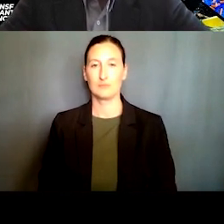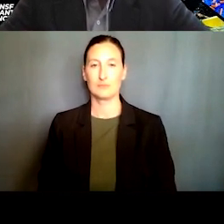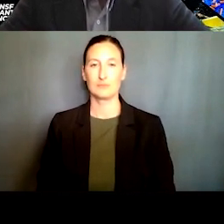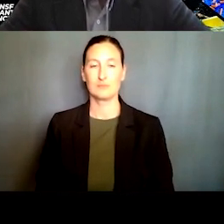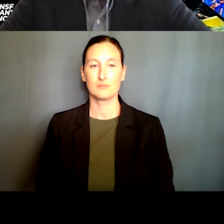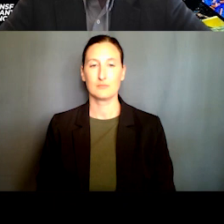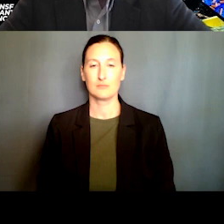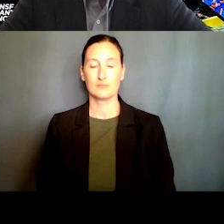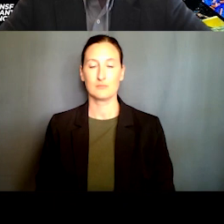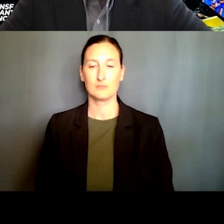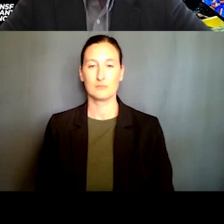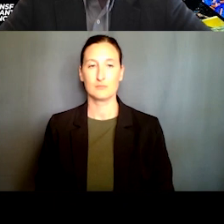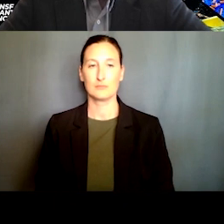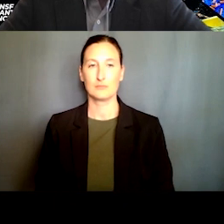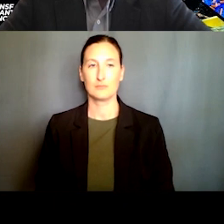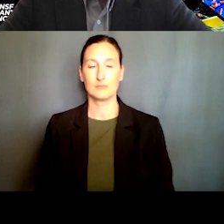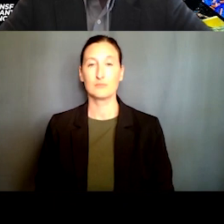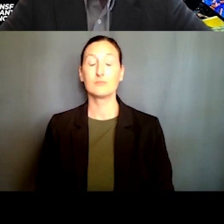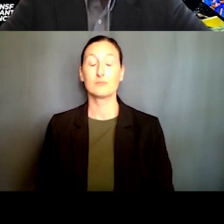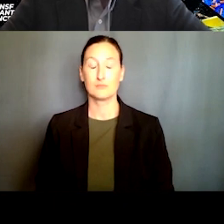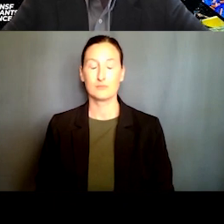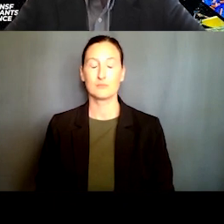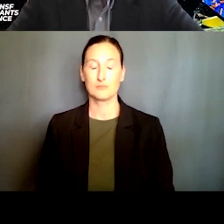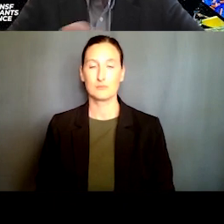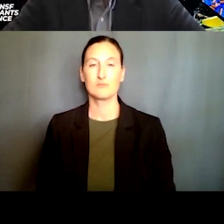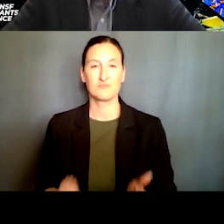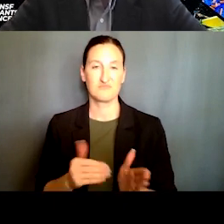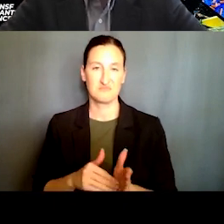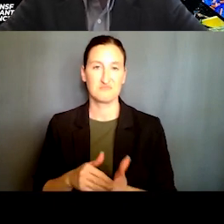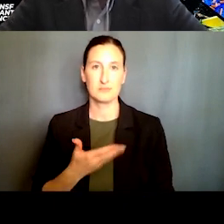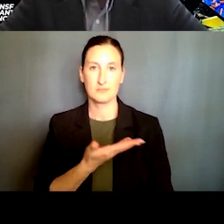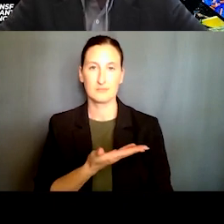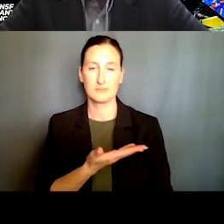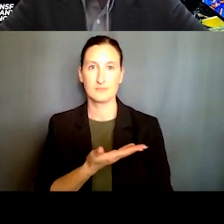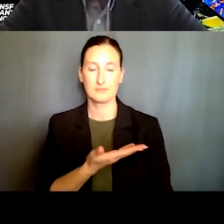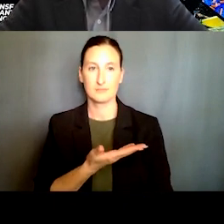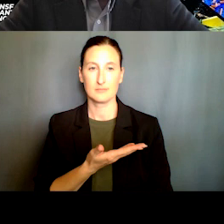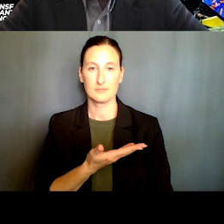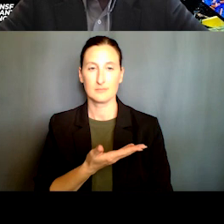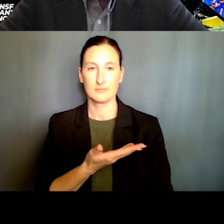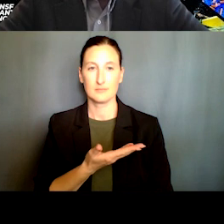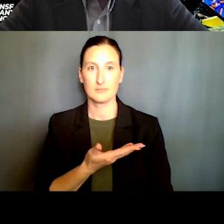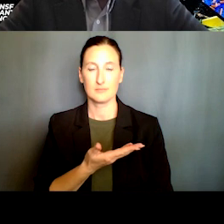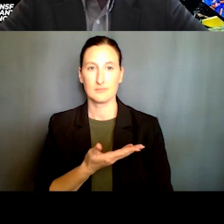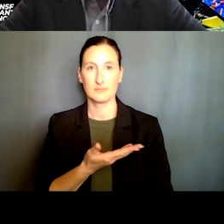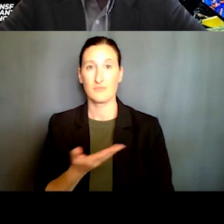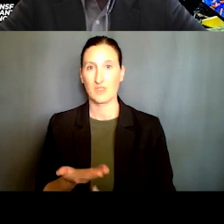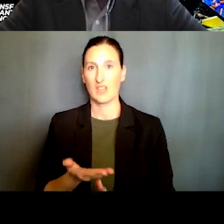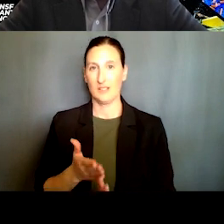All right. Here's another slide that actually gives you the last one